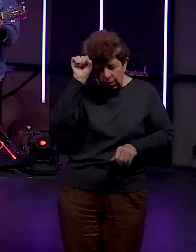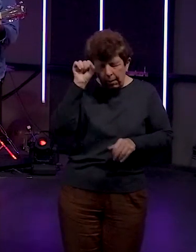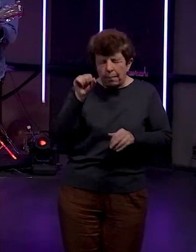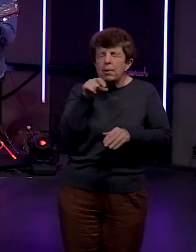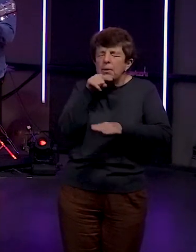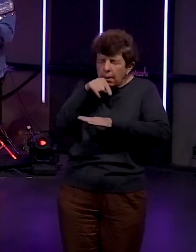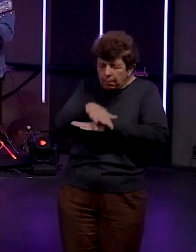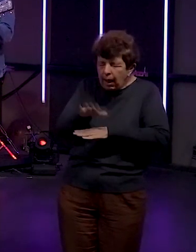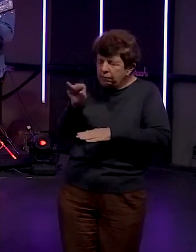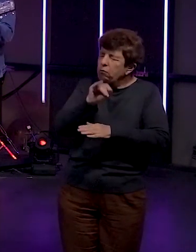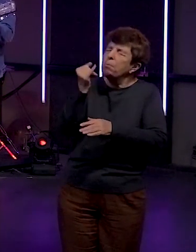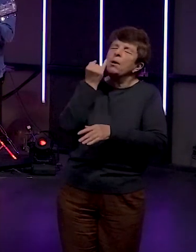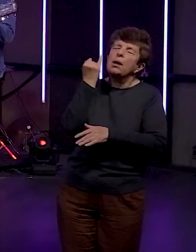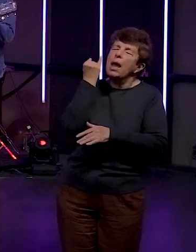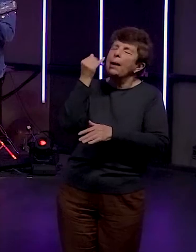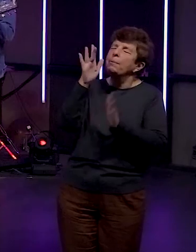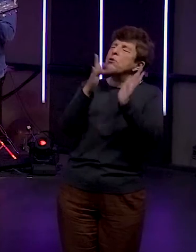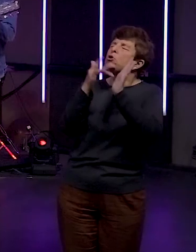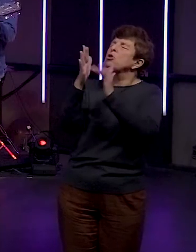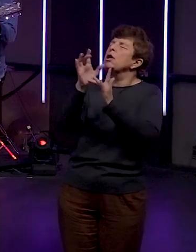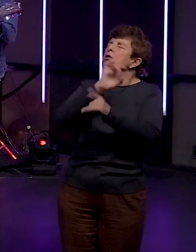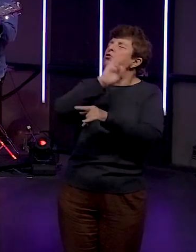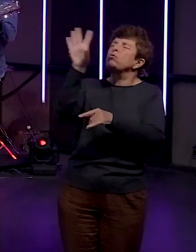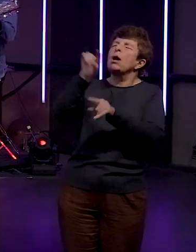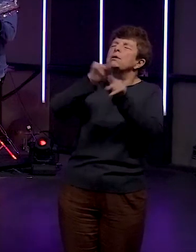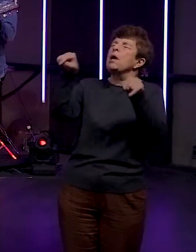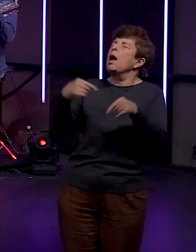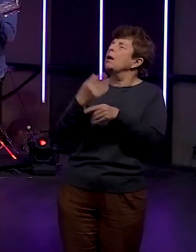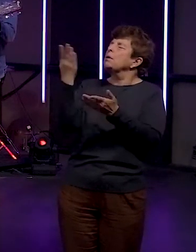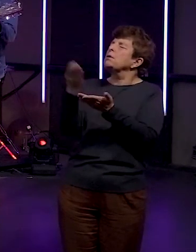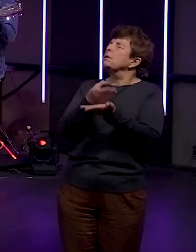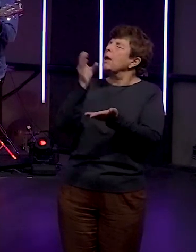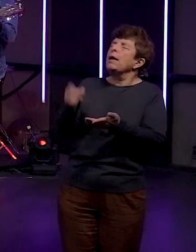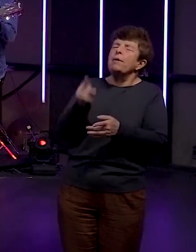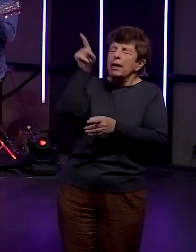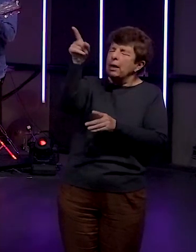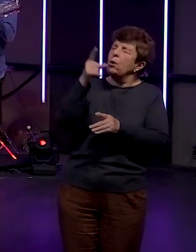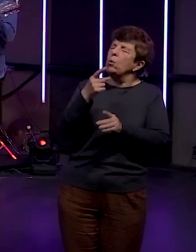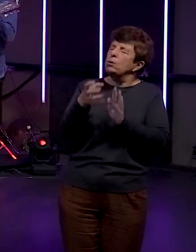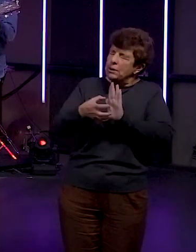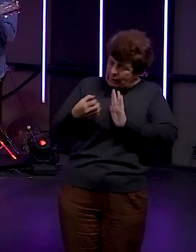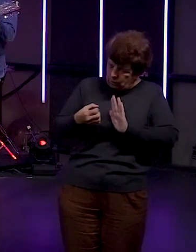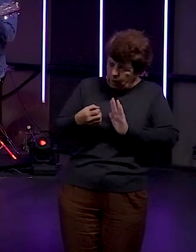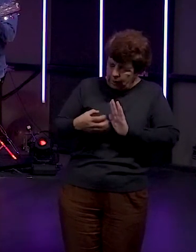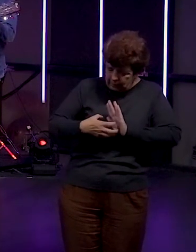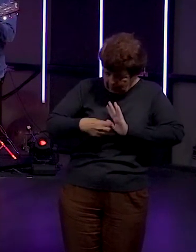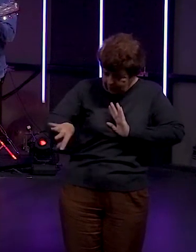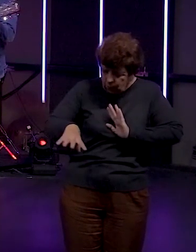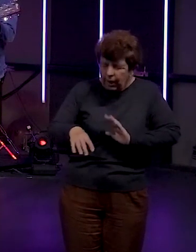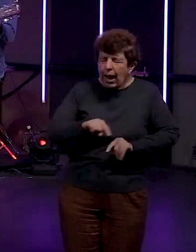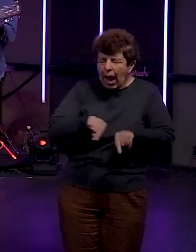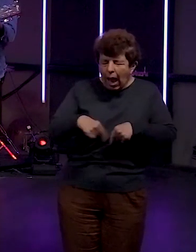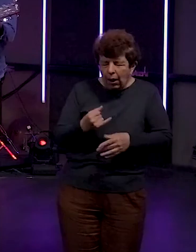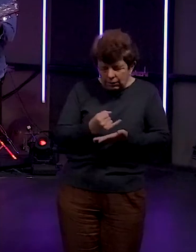Lamb - Jesus Christ our Savior - the one who takes away our sin and the sin of the world.